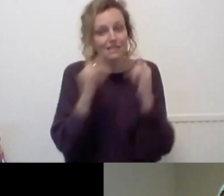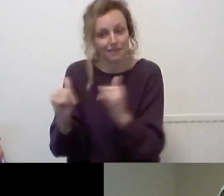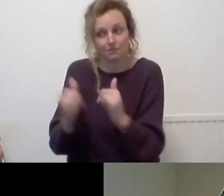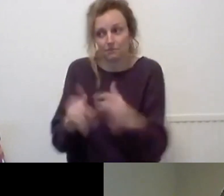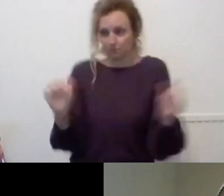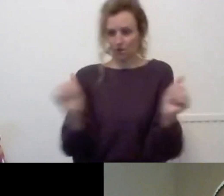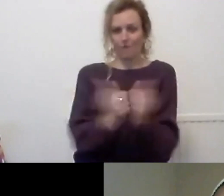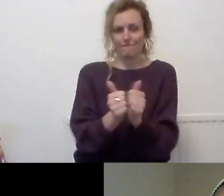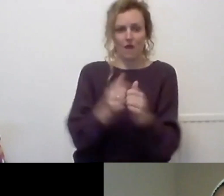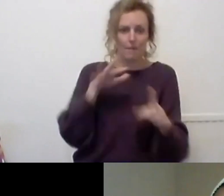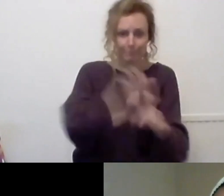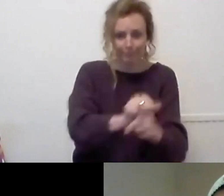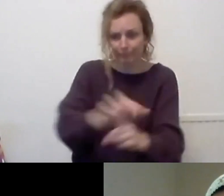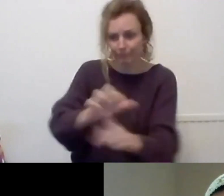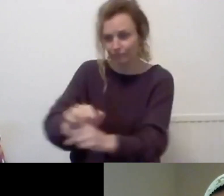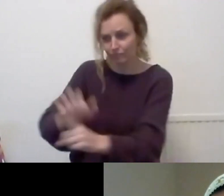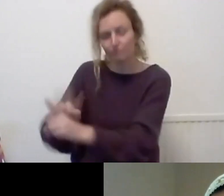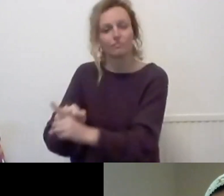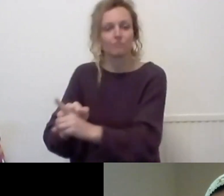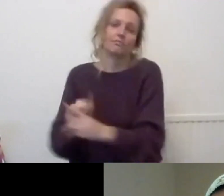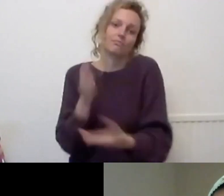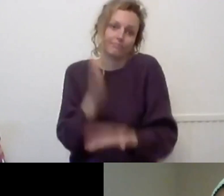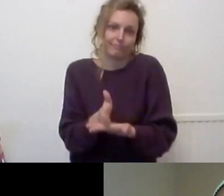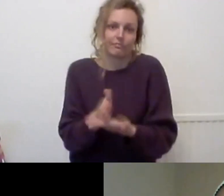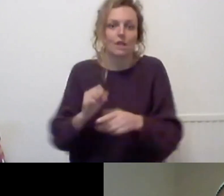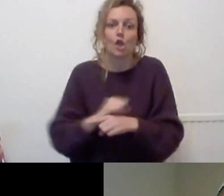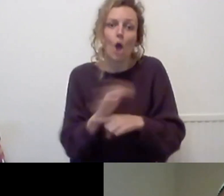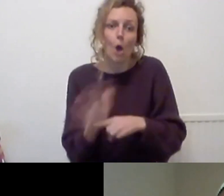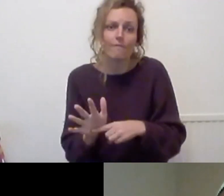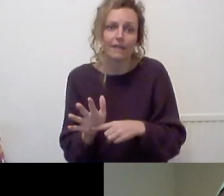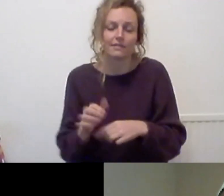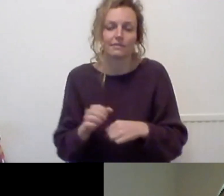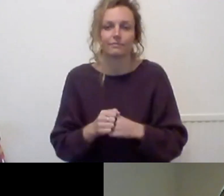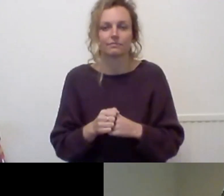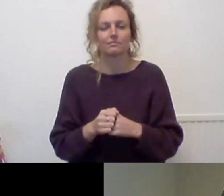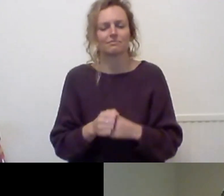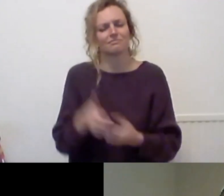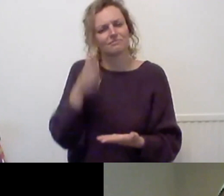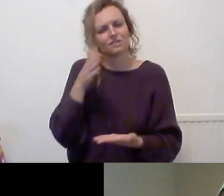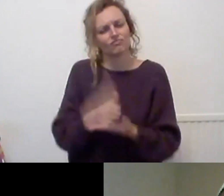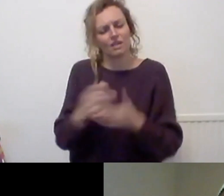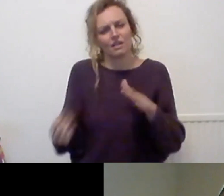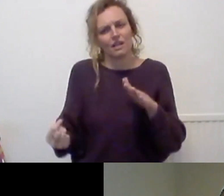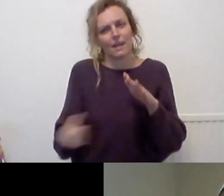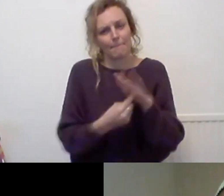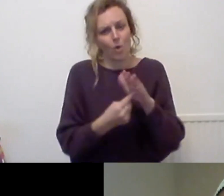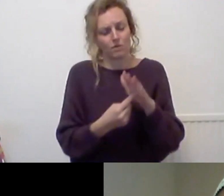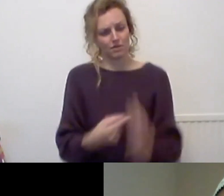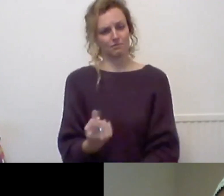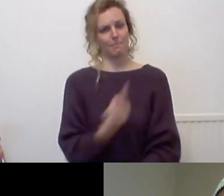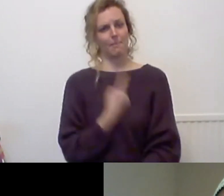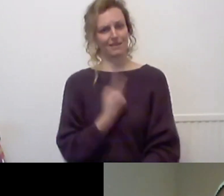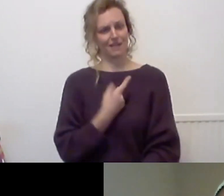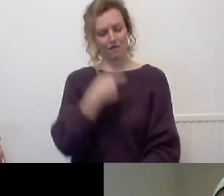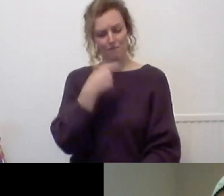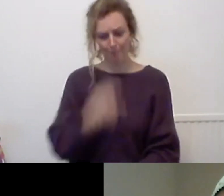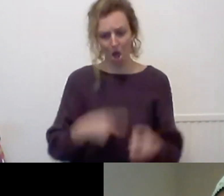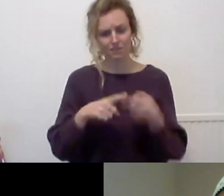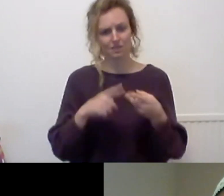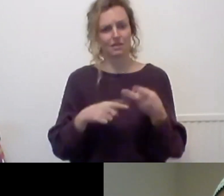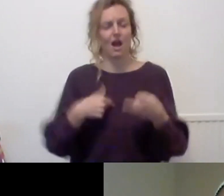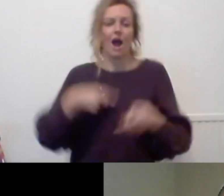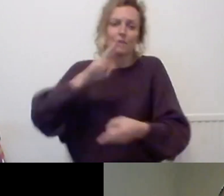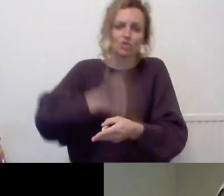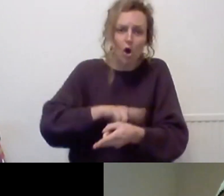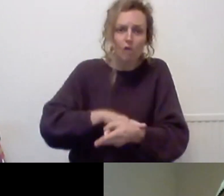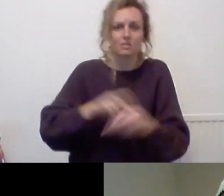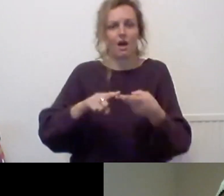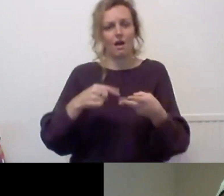it's really important that as a person, clinician, Father, neighbor, community member,